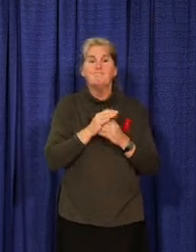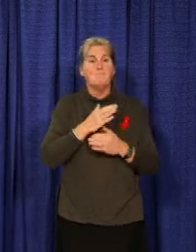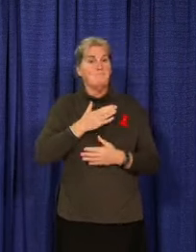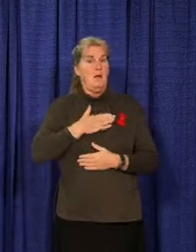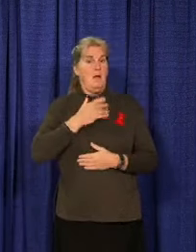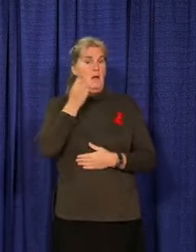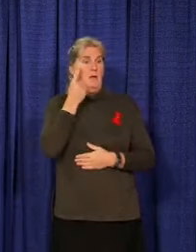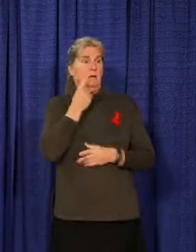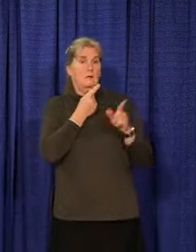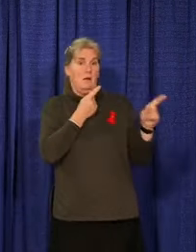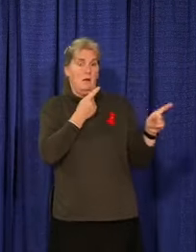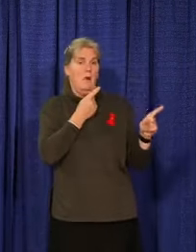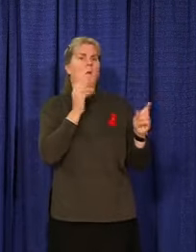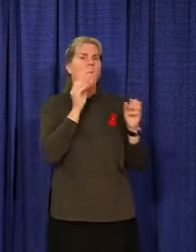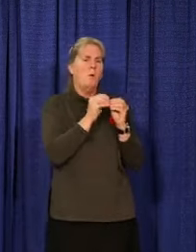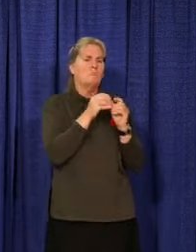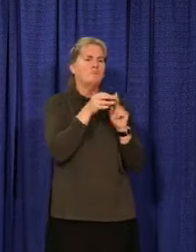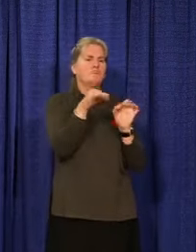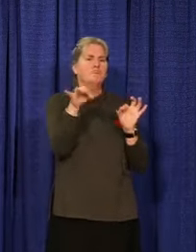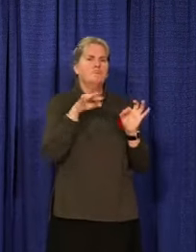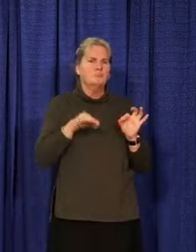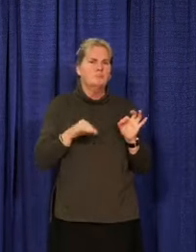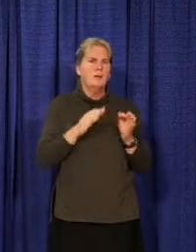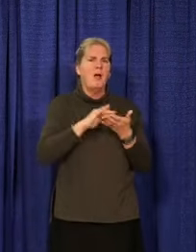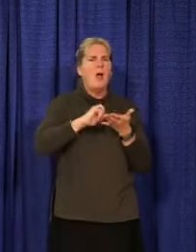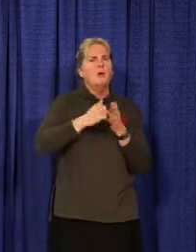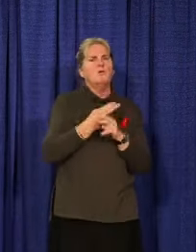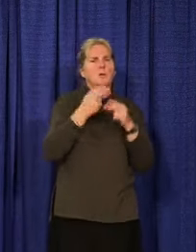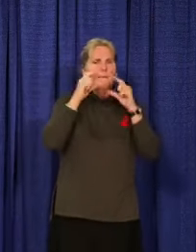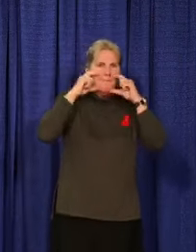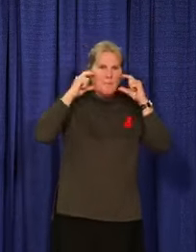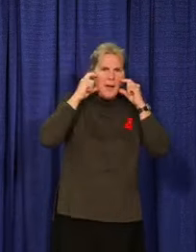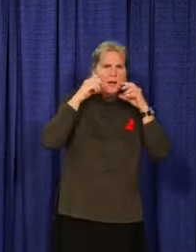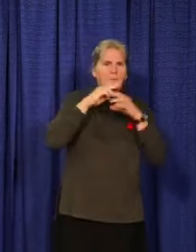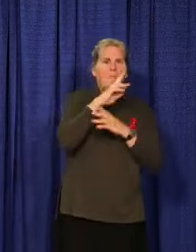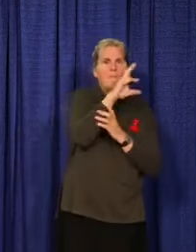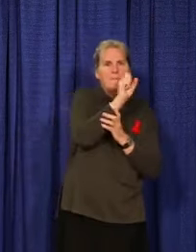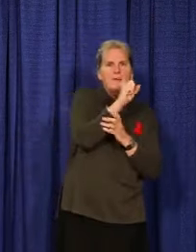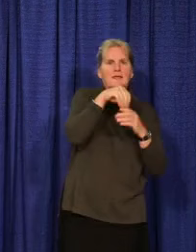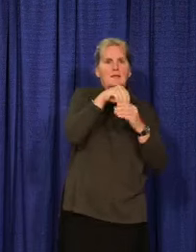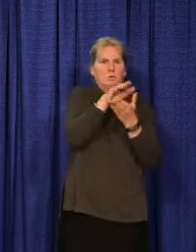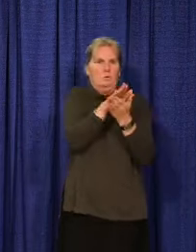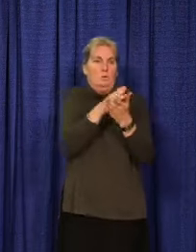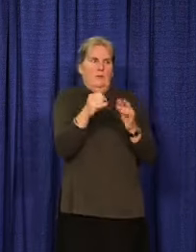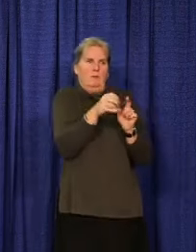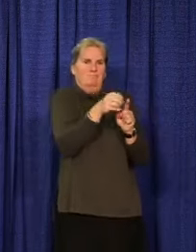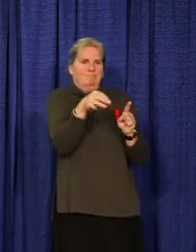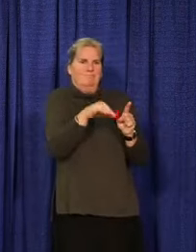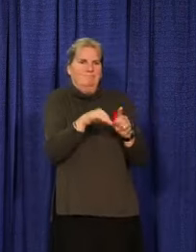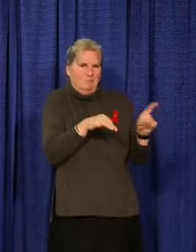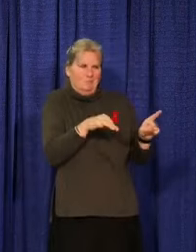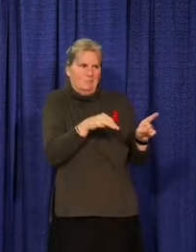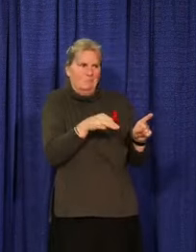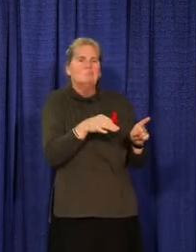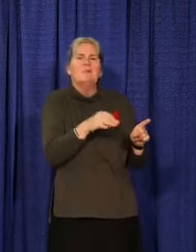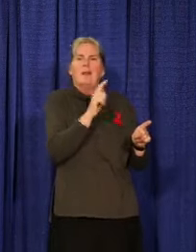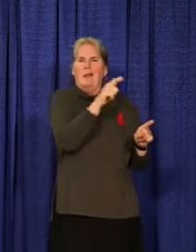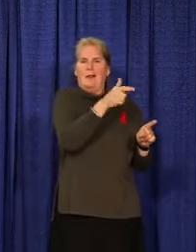I understand that Dr Hanley will share new recommendations about the use of masks on buses and in schools today, and I will let